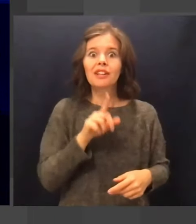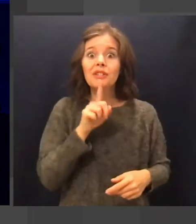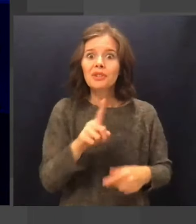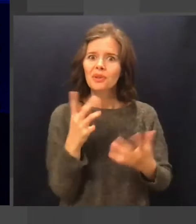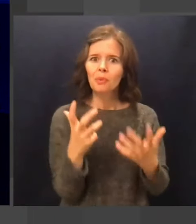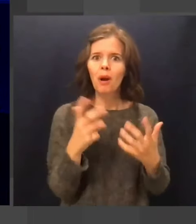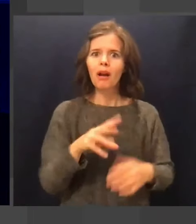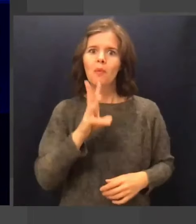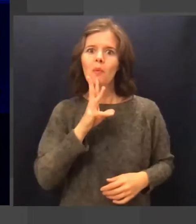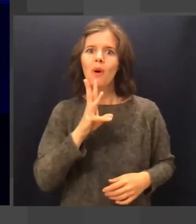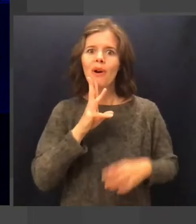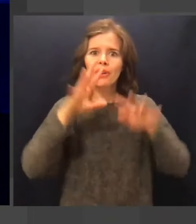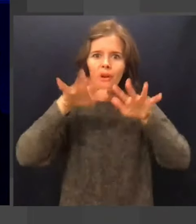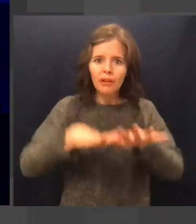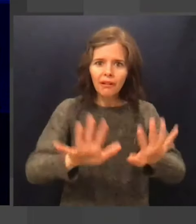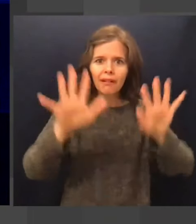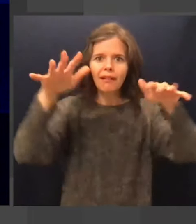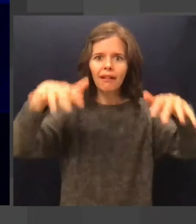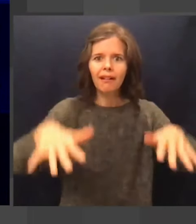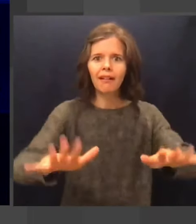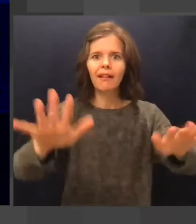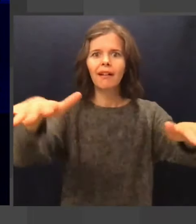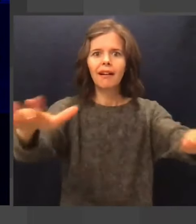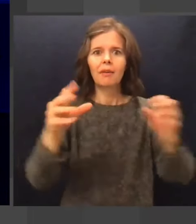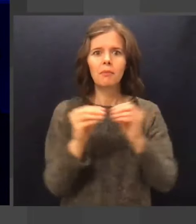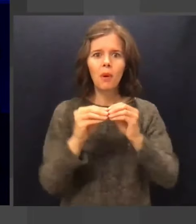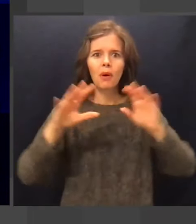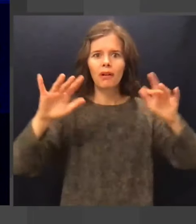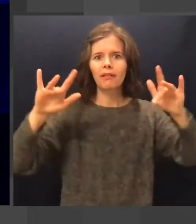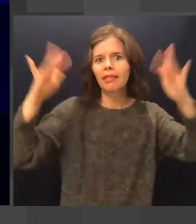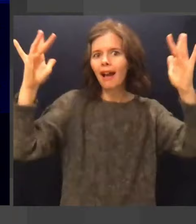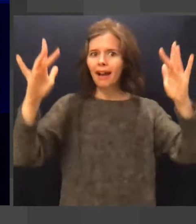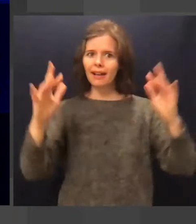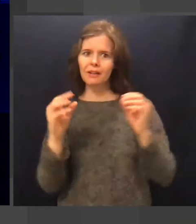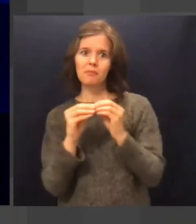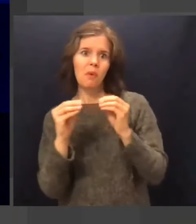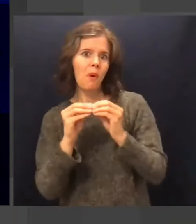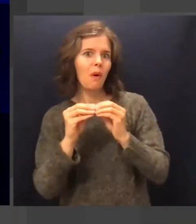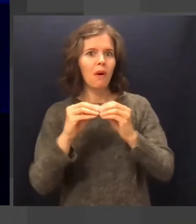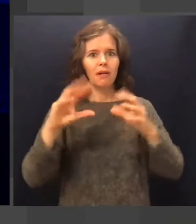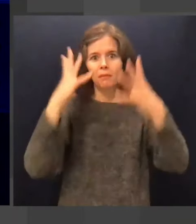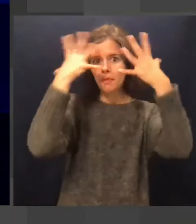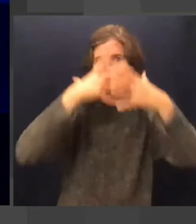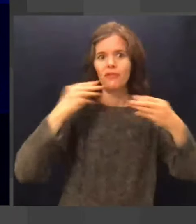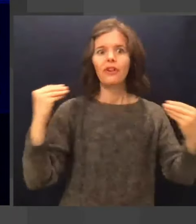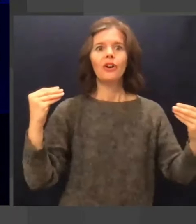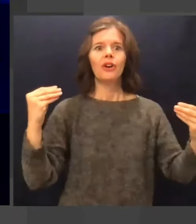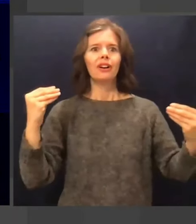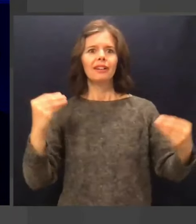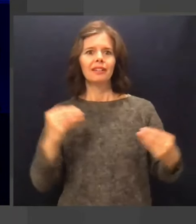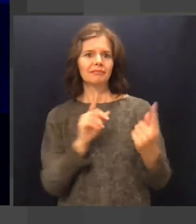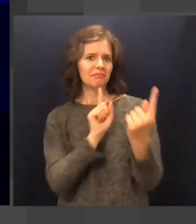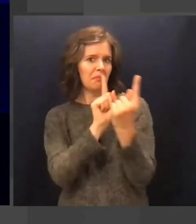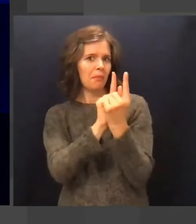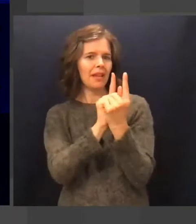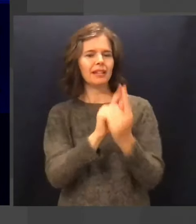OCEANS WERE GLOWIER? NOT ME. I ALWAYS WISH FOR WORLD PEACE. SURE YOU DO. WELL, WISH NO MORE.